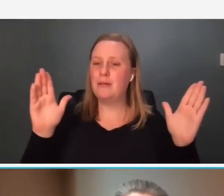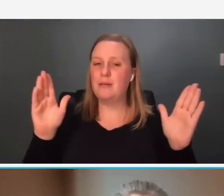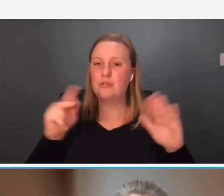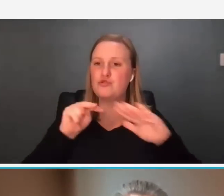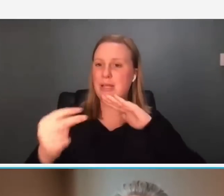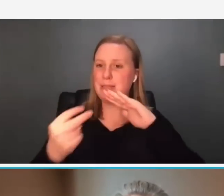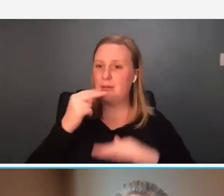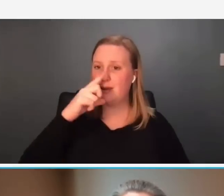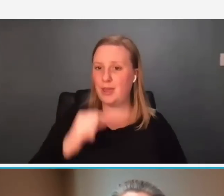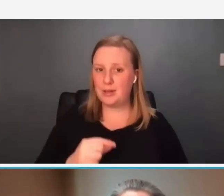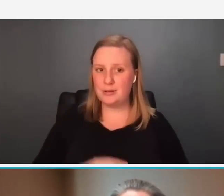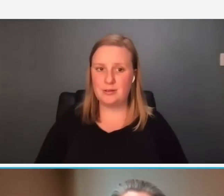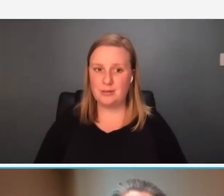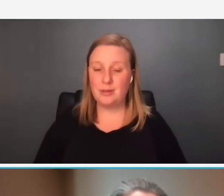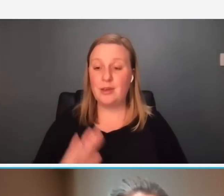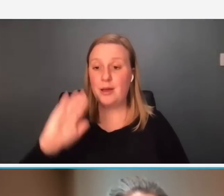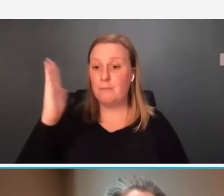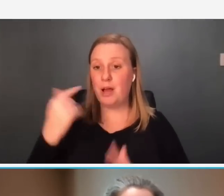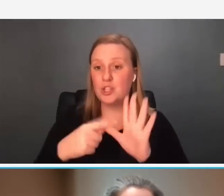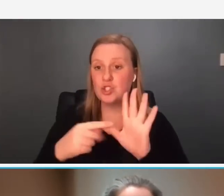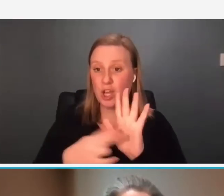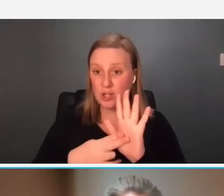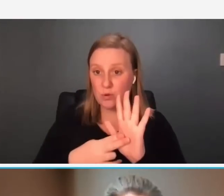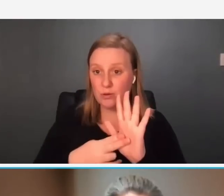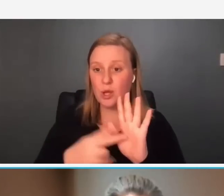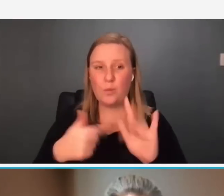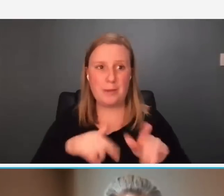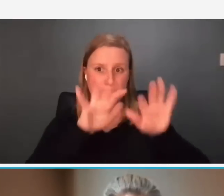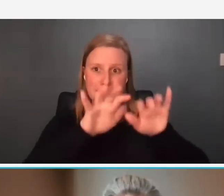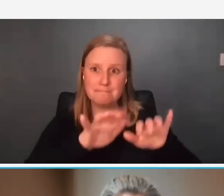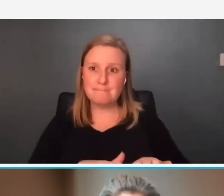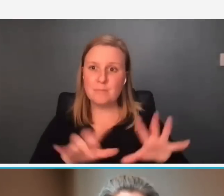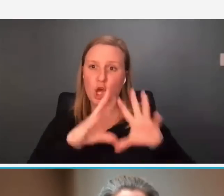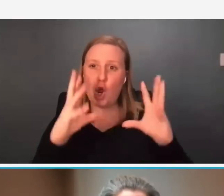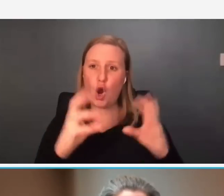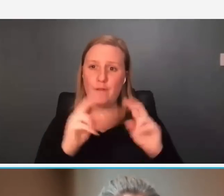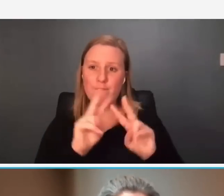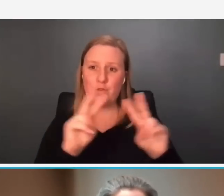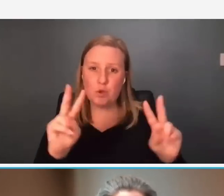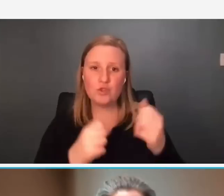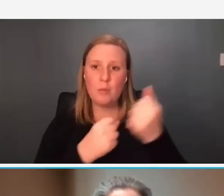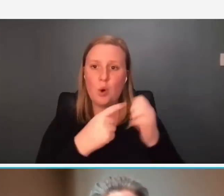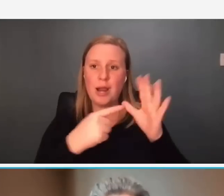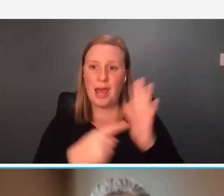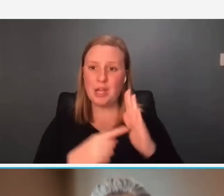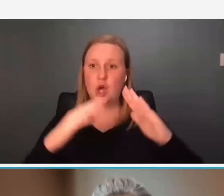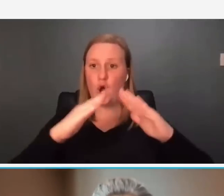So as I mentioned in January the Department published an overview of Support at Home the program model which would replace Commonwealth Home Support